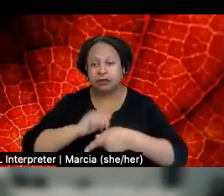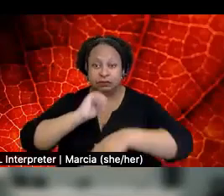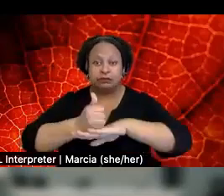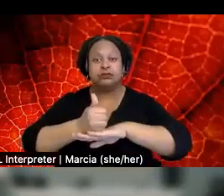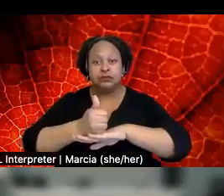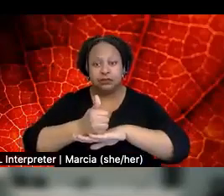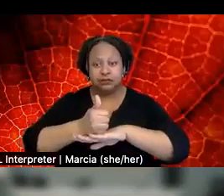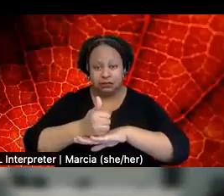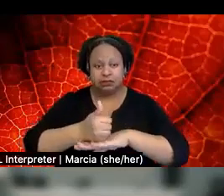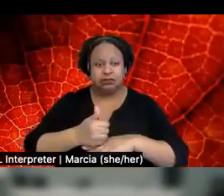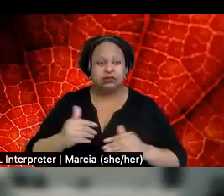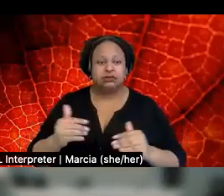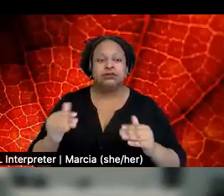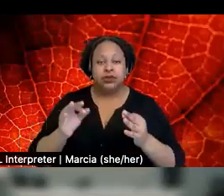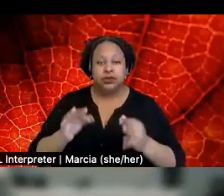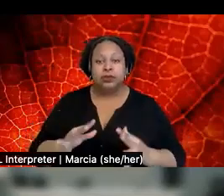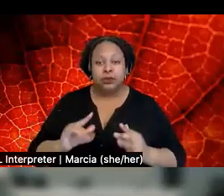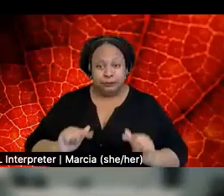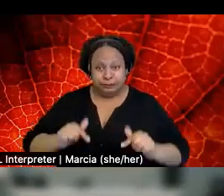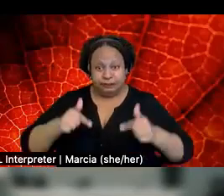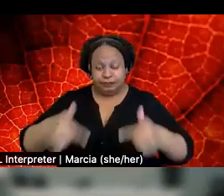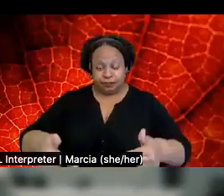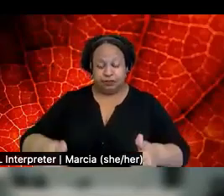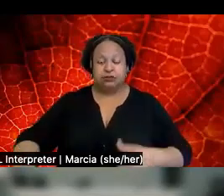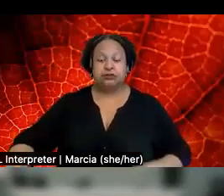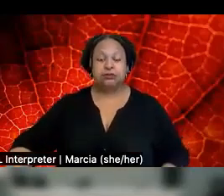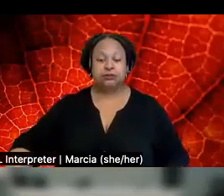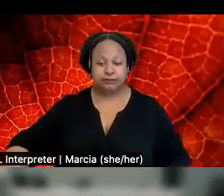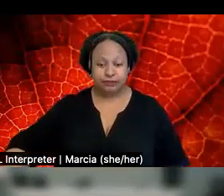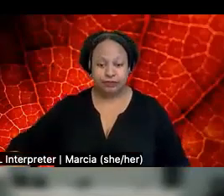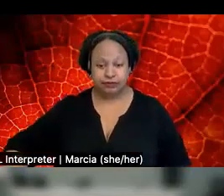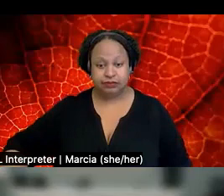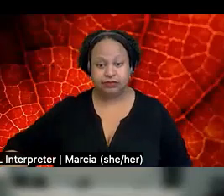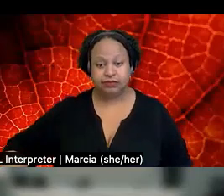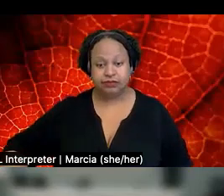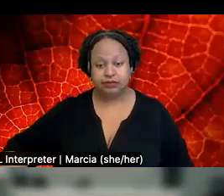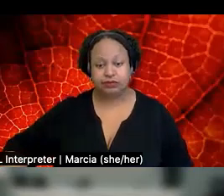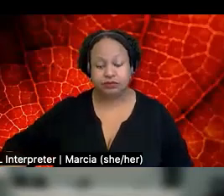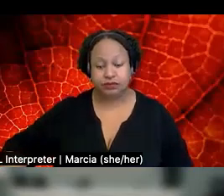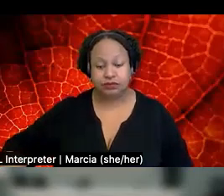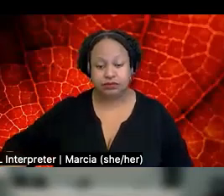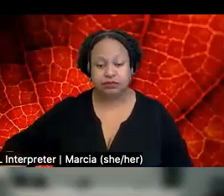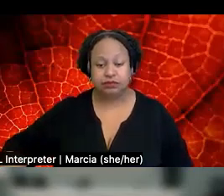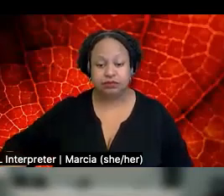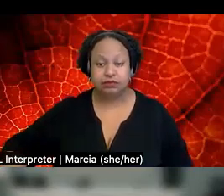Early communication is very, very important and collaboration.